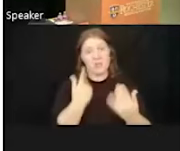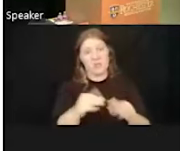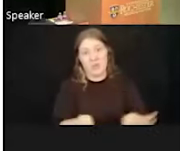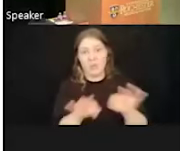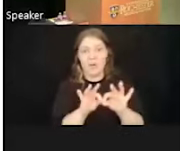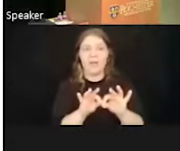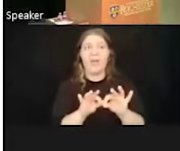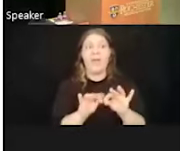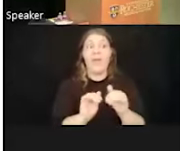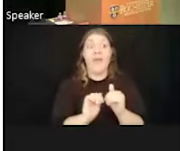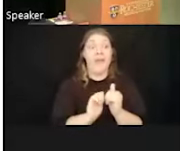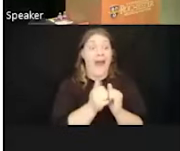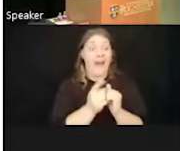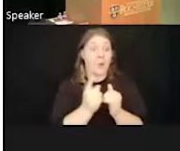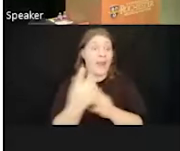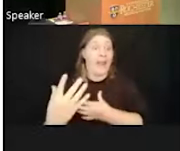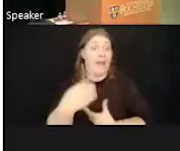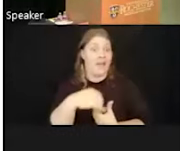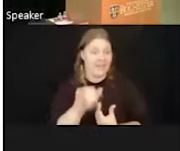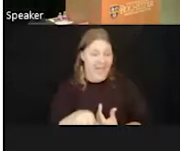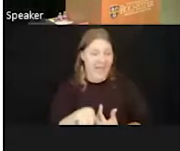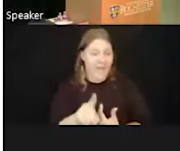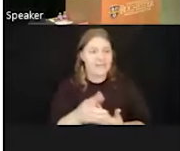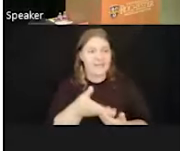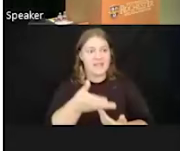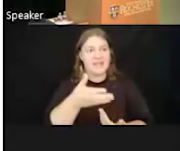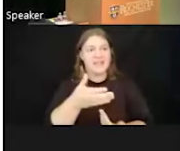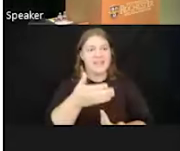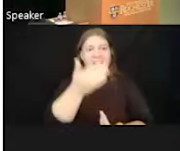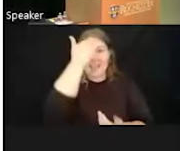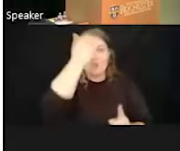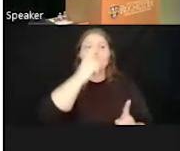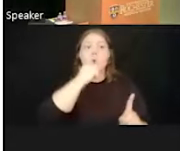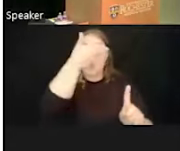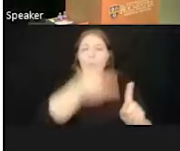the individuals that we serve um and really making sure that the representation is there